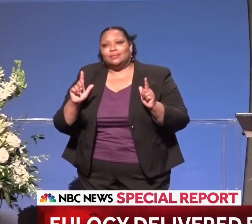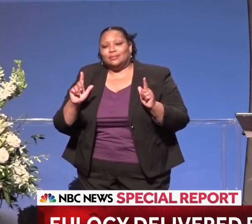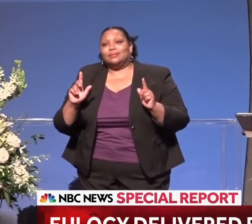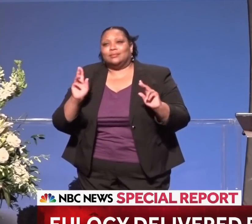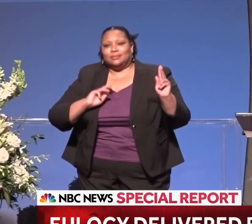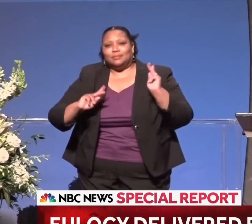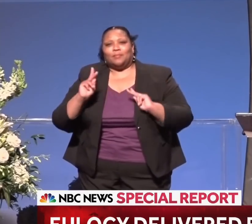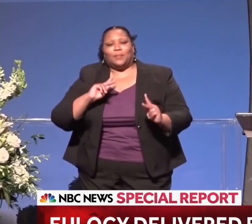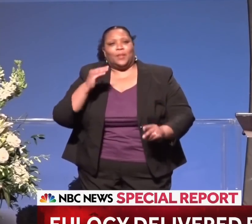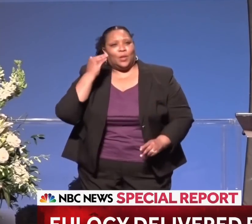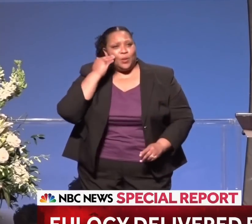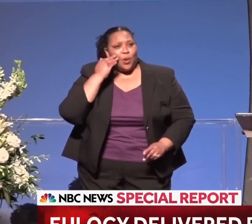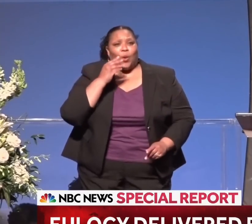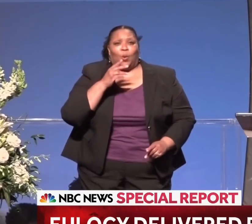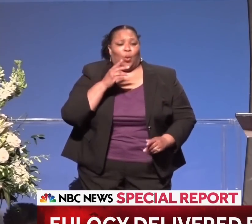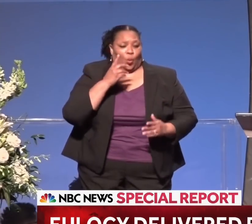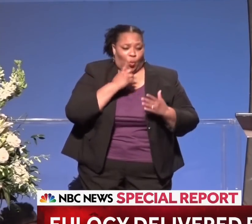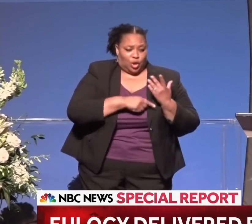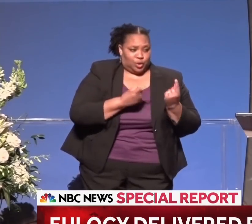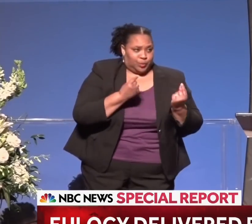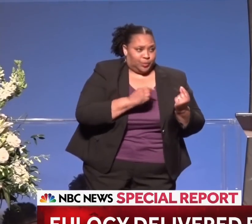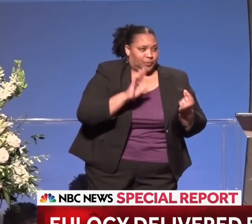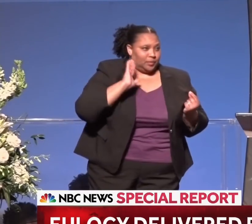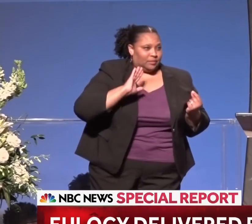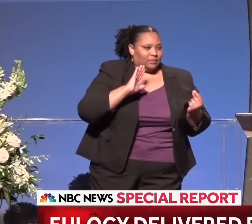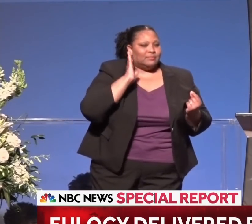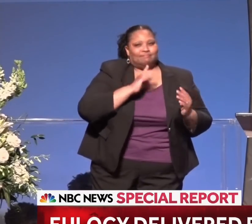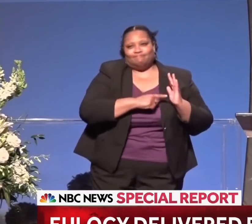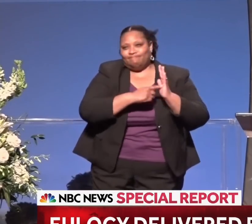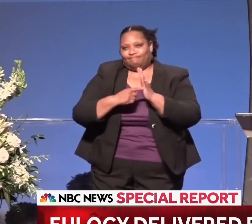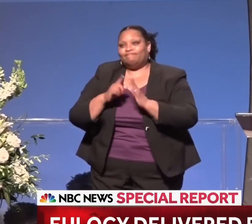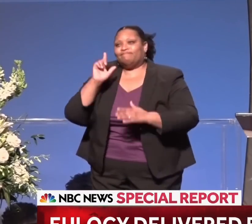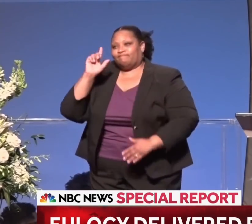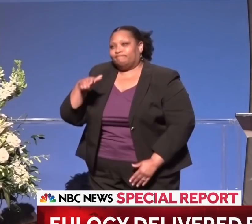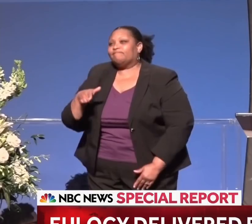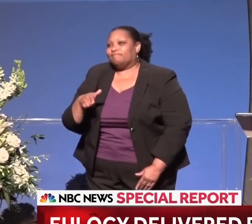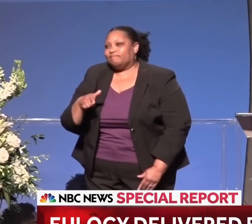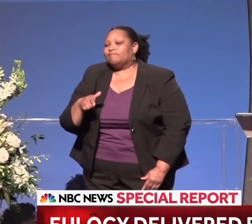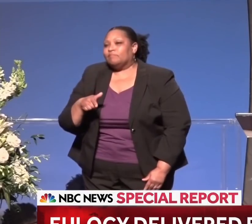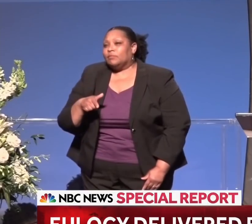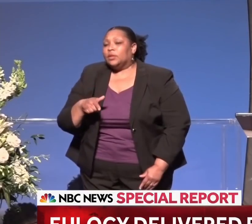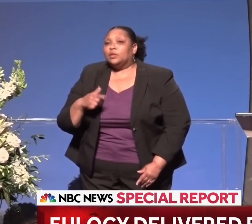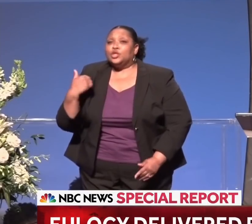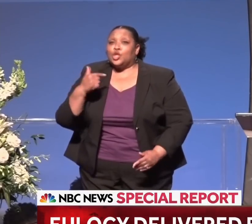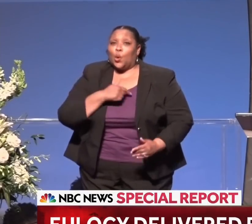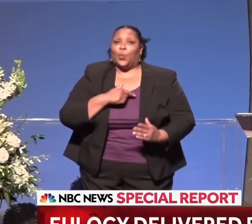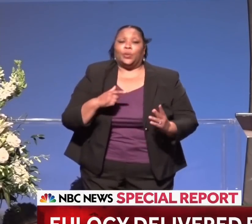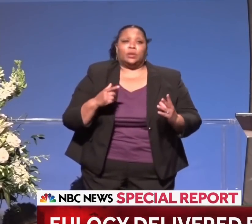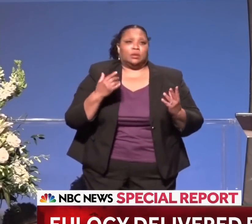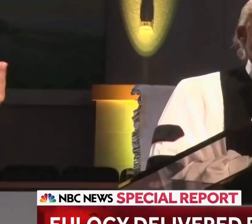HAVE TO REAP THE WRATH OF THOSE THAT DON’T WANT TO BE WICKED NO MORE.